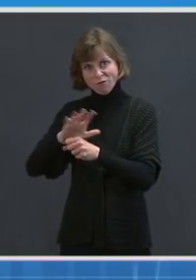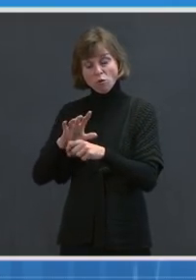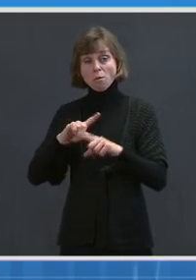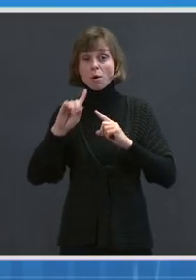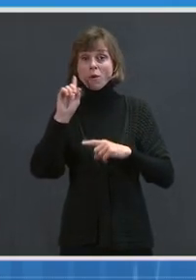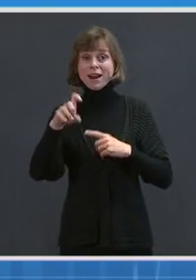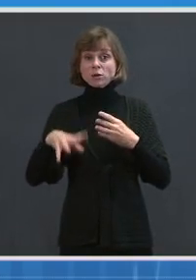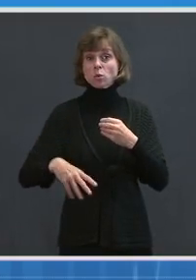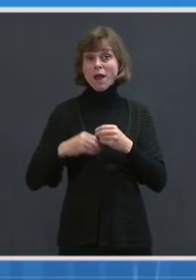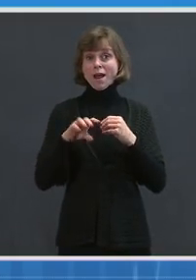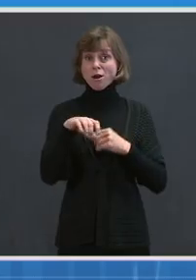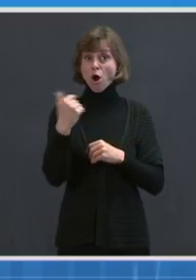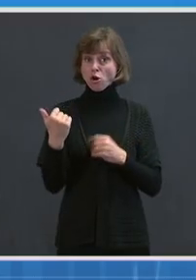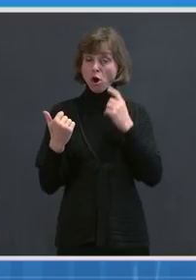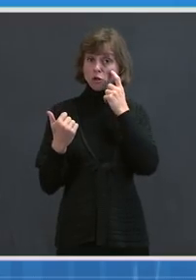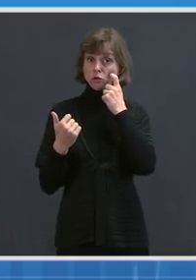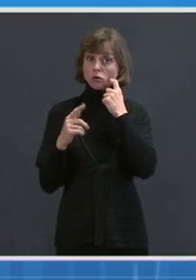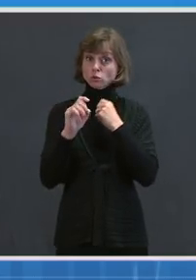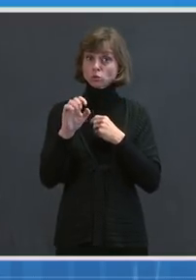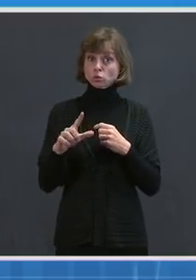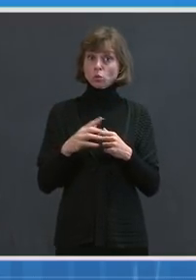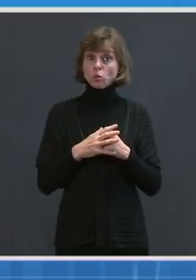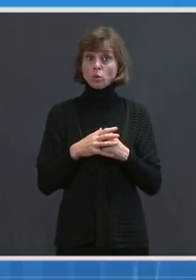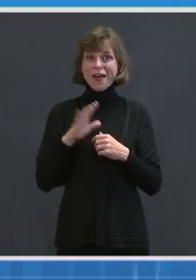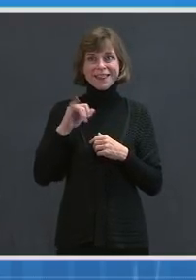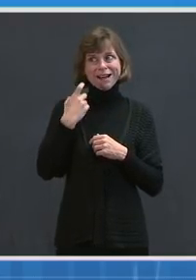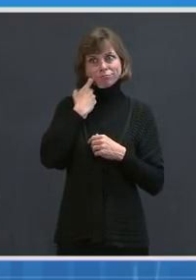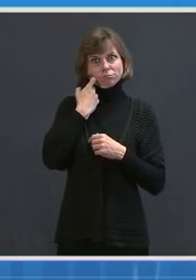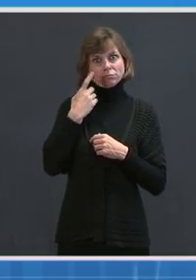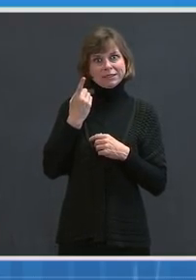and that is what was emphasized by >> Dr. Walensky: Dr. Walensky: namely